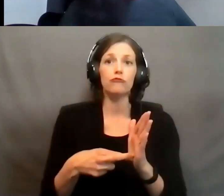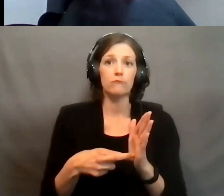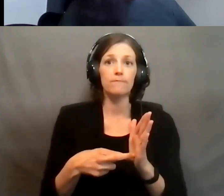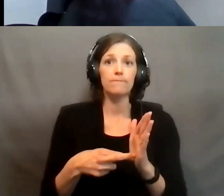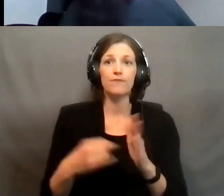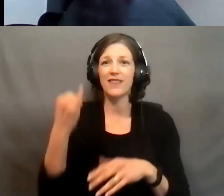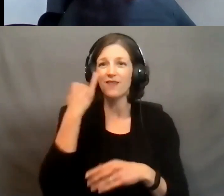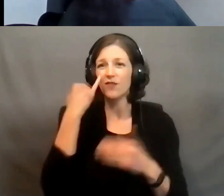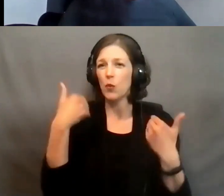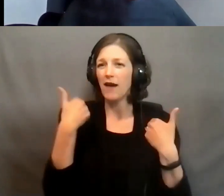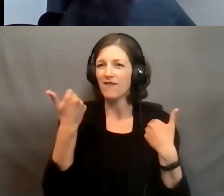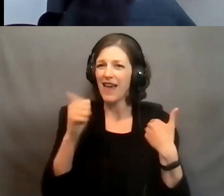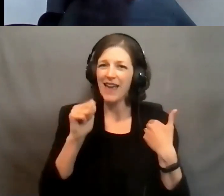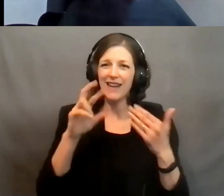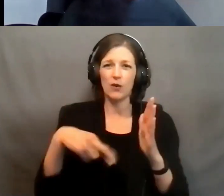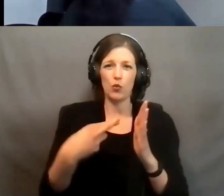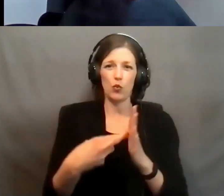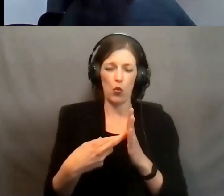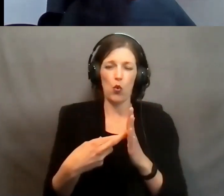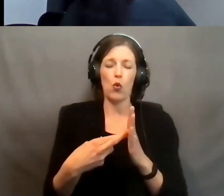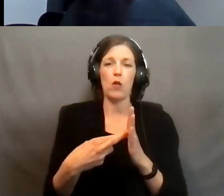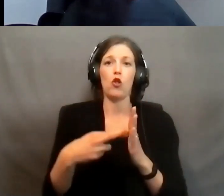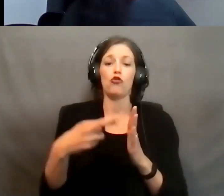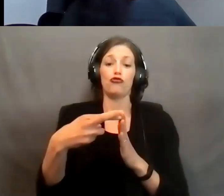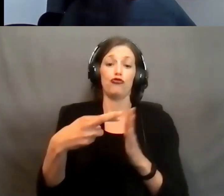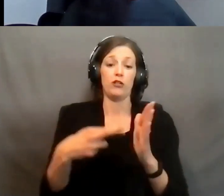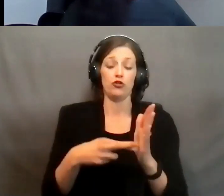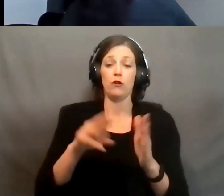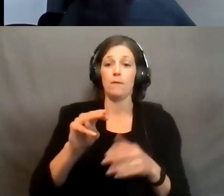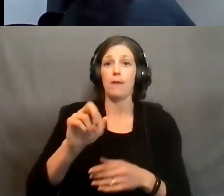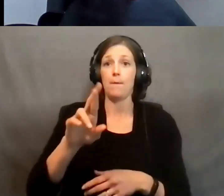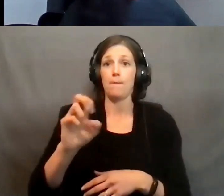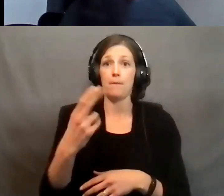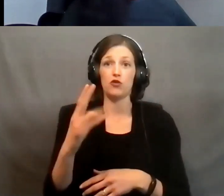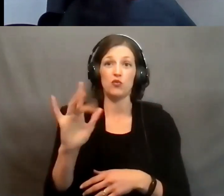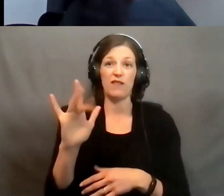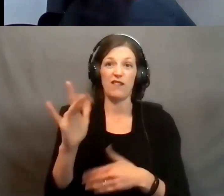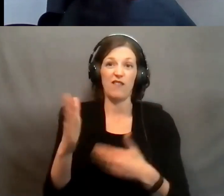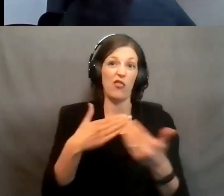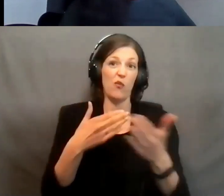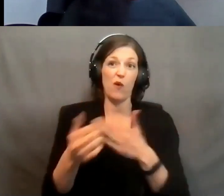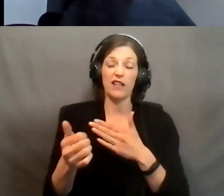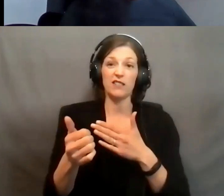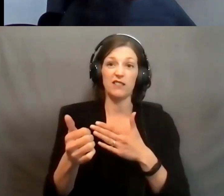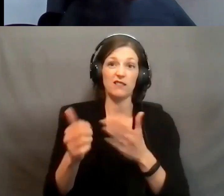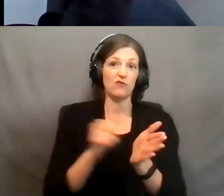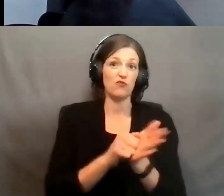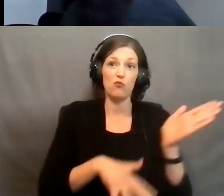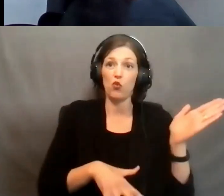role by the 25th or you will 13:09:58 be removed from the formal program.